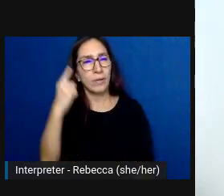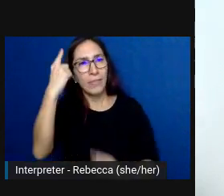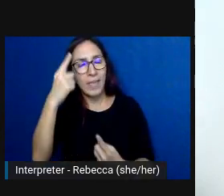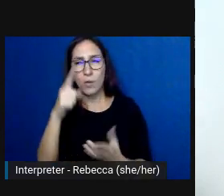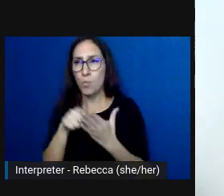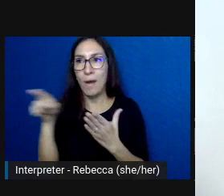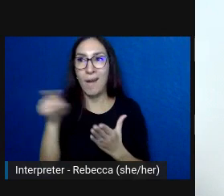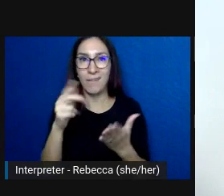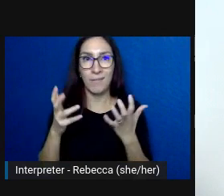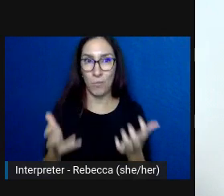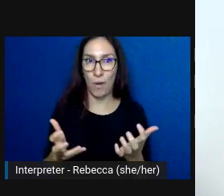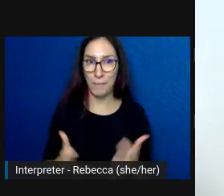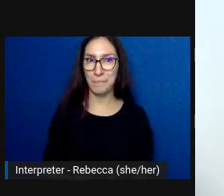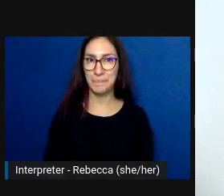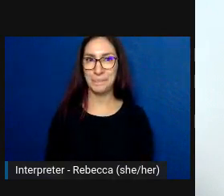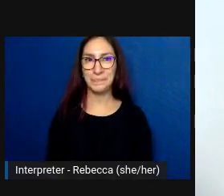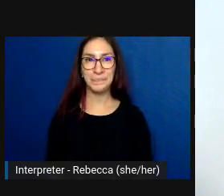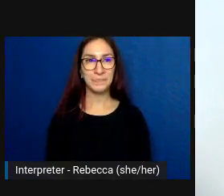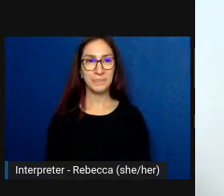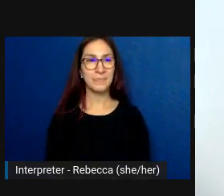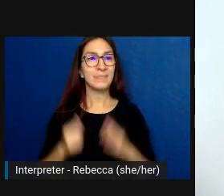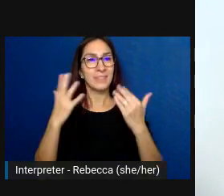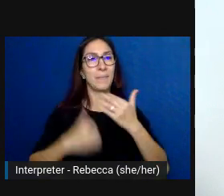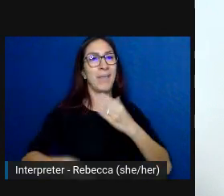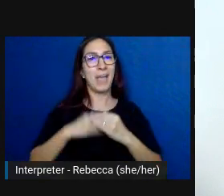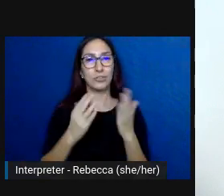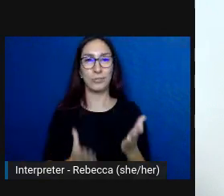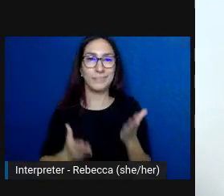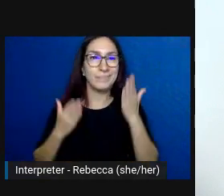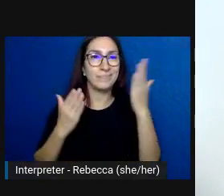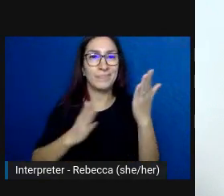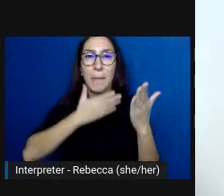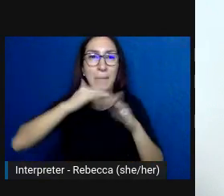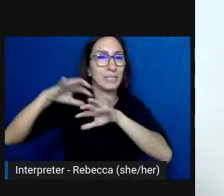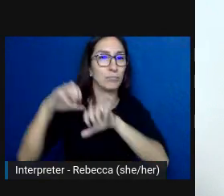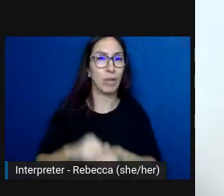Here are some additional best practices on alt text to consider.